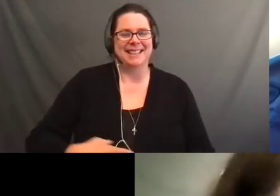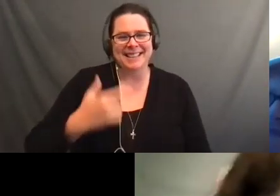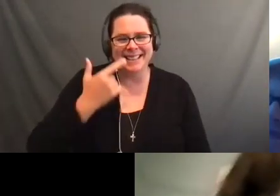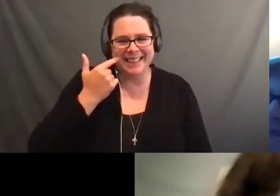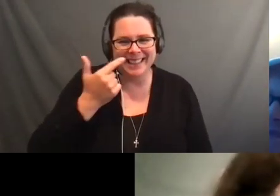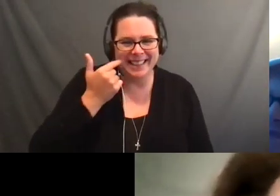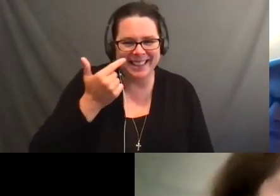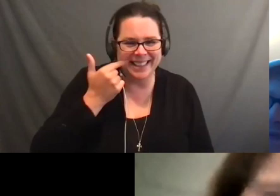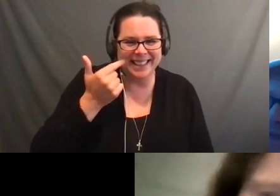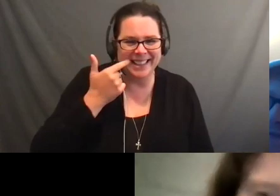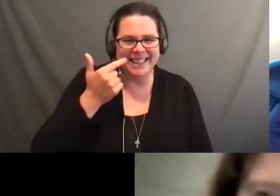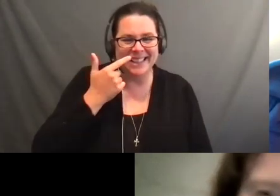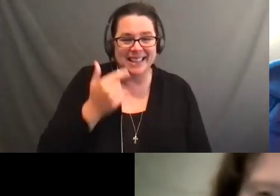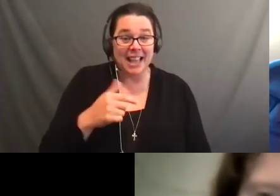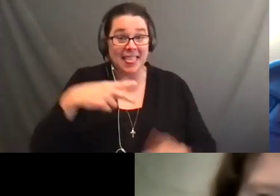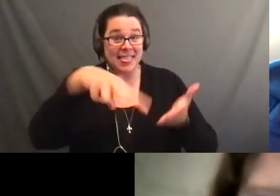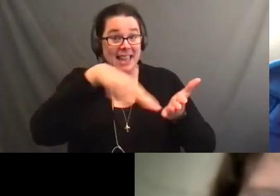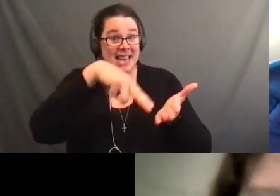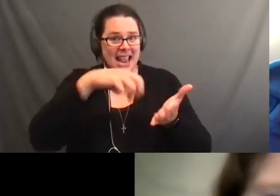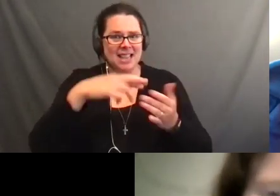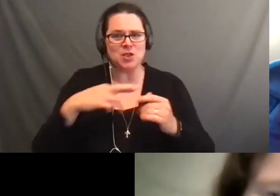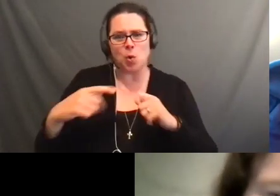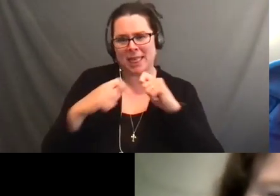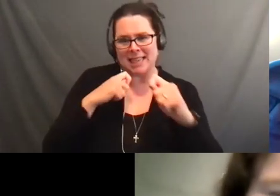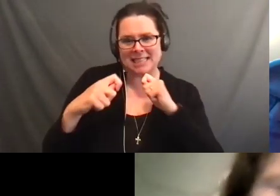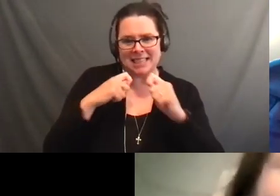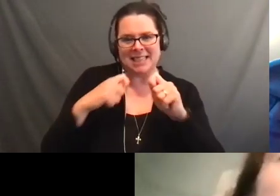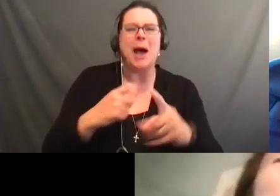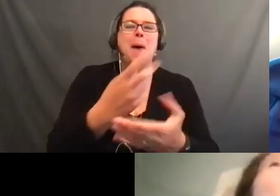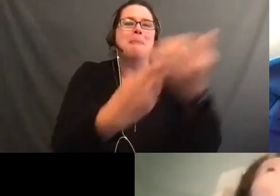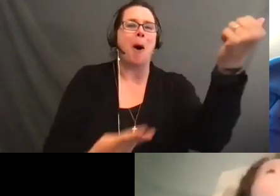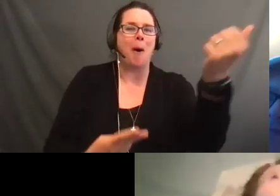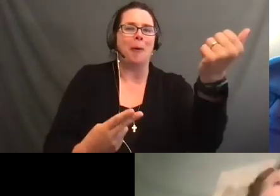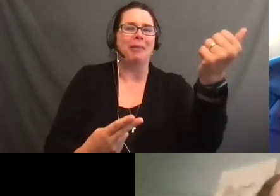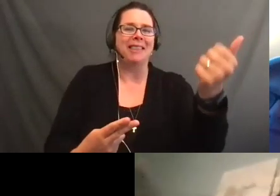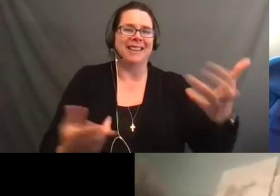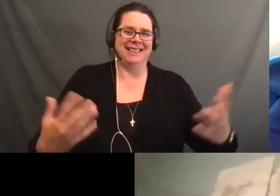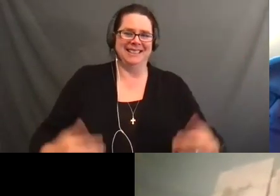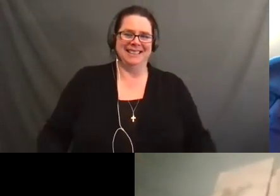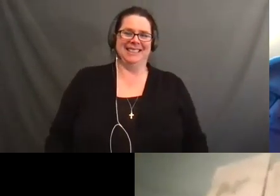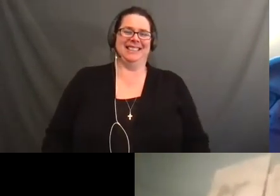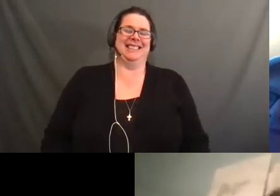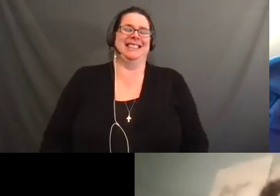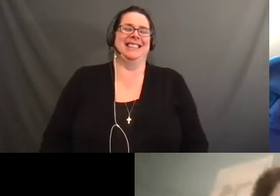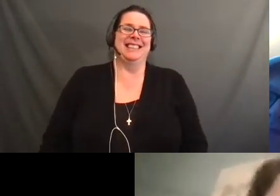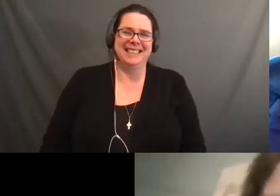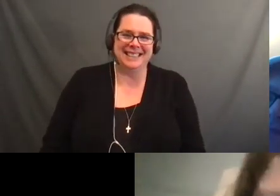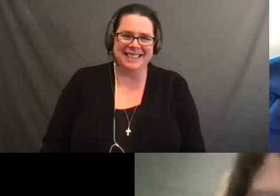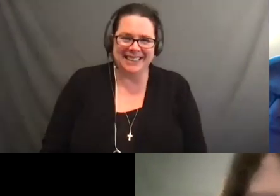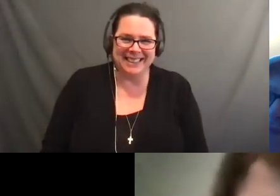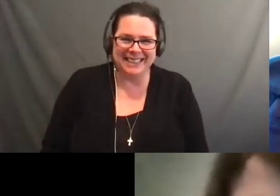The dance or the teeth? >> Eme: Both.